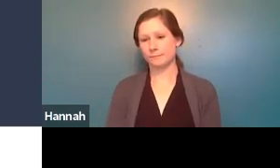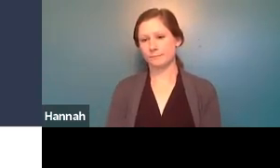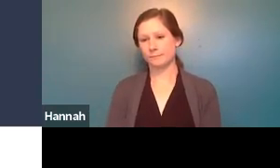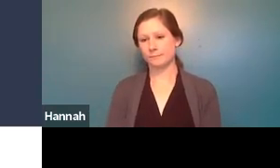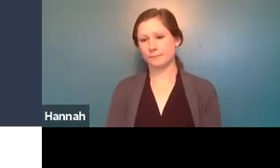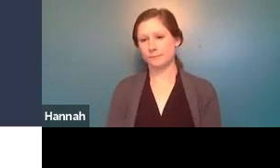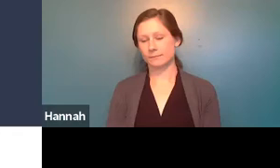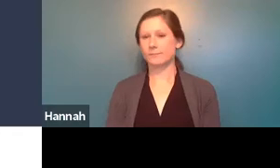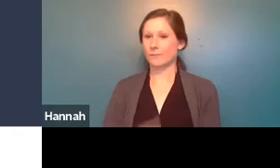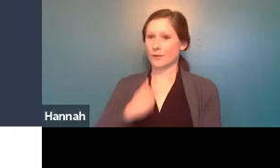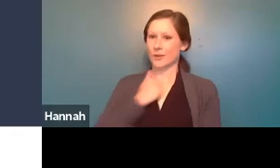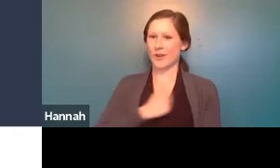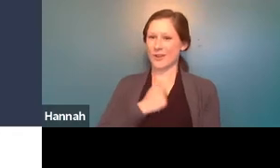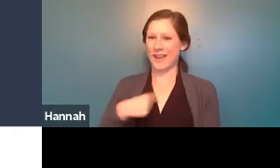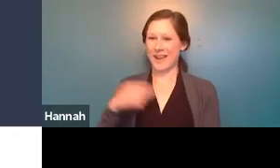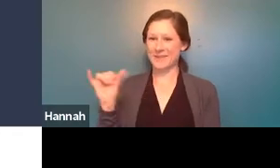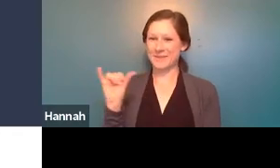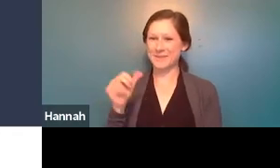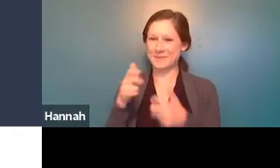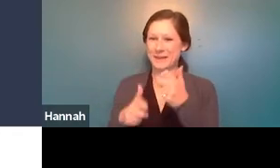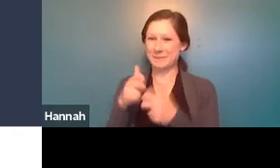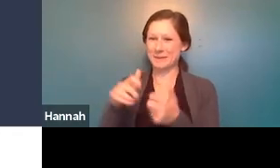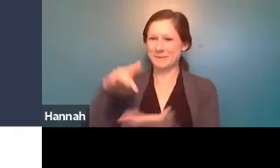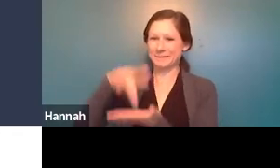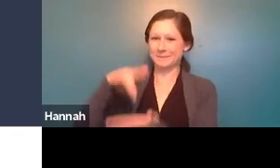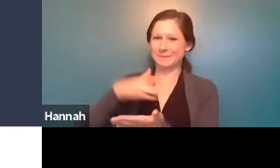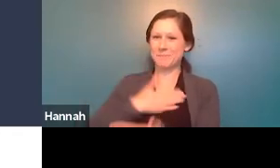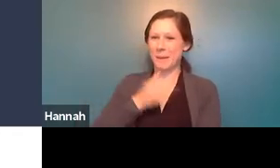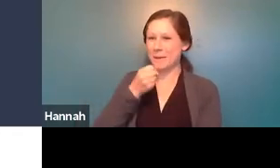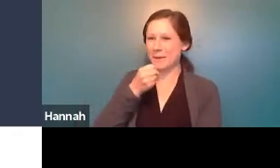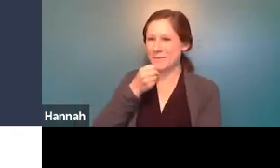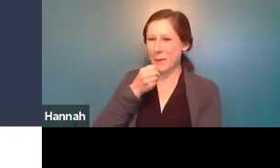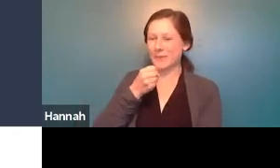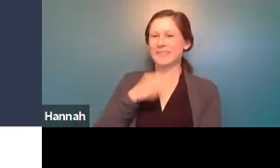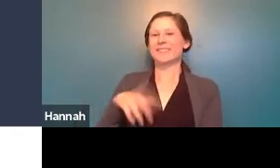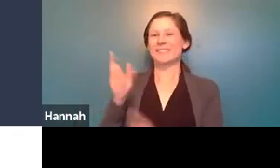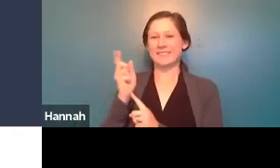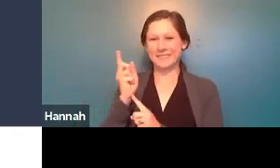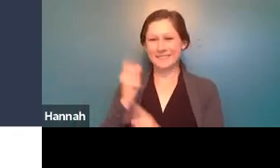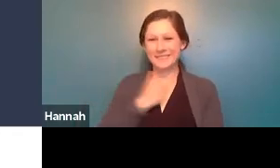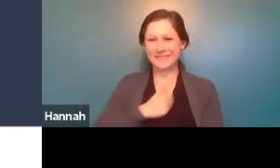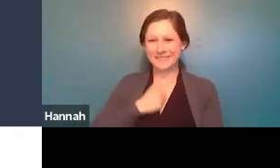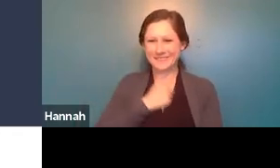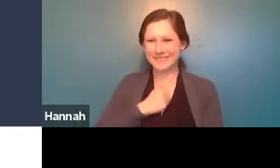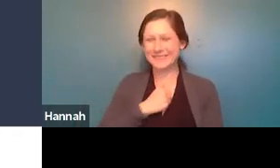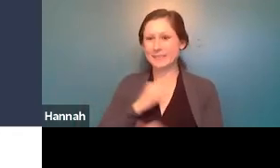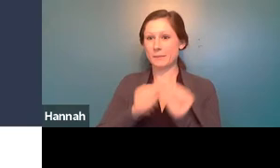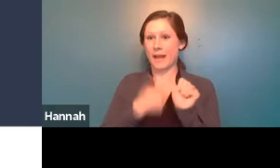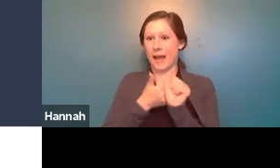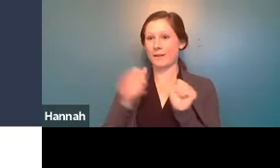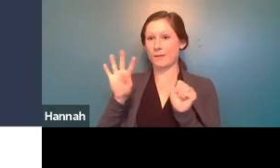Magan: Sorry, I too had a problem getting to my microphone there for a second. It was hidden behind 42 boxes. There is one